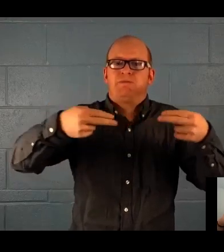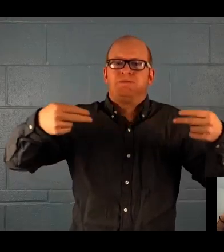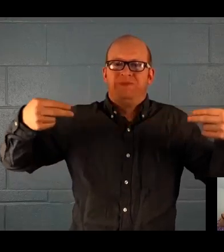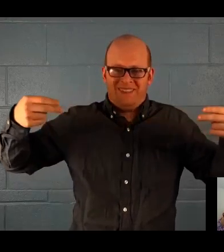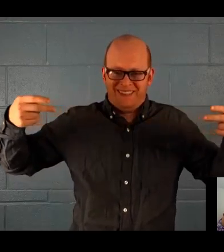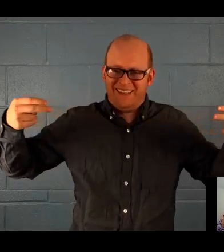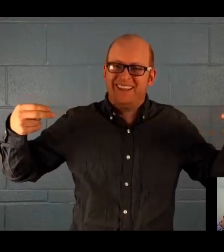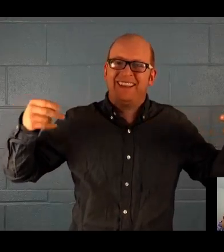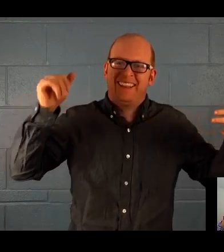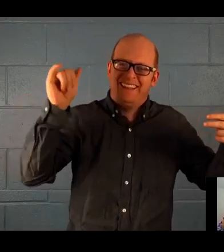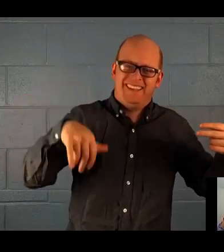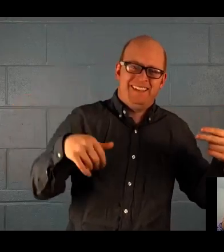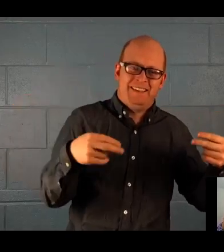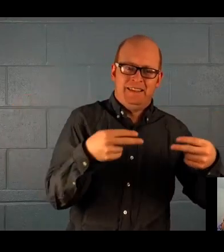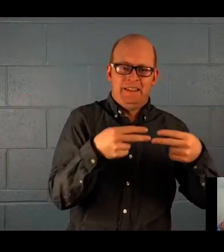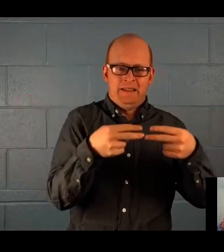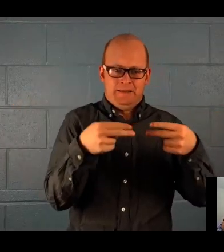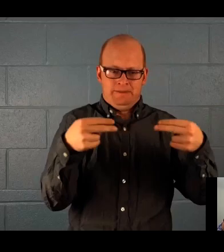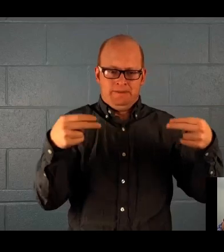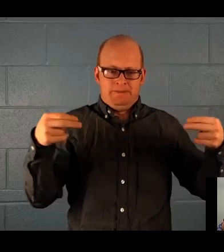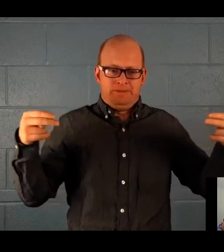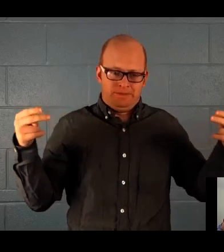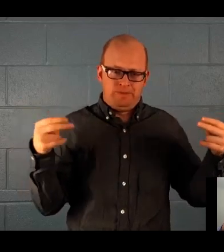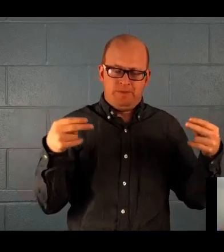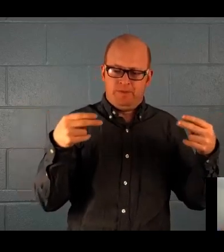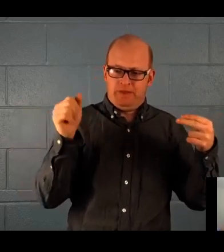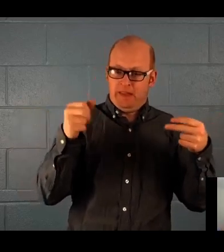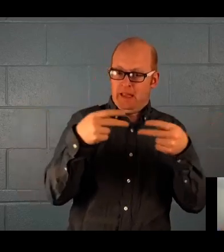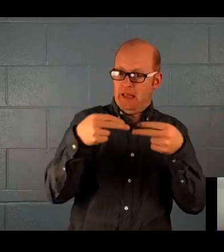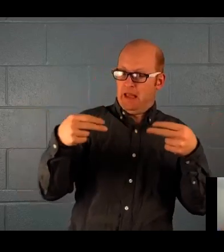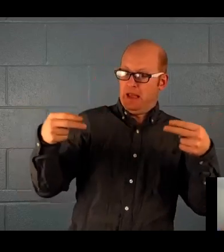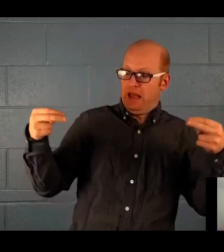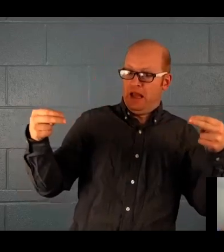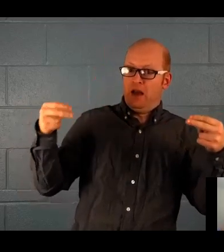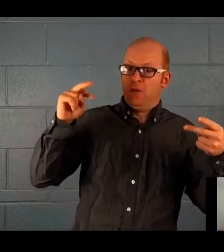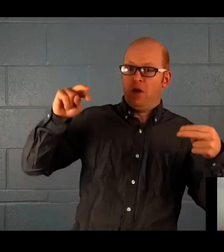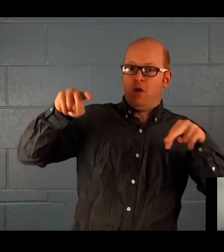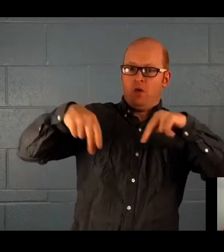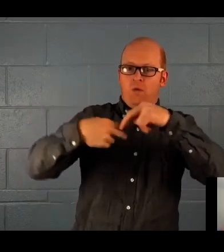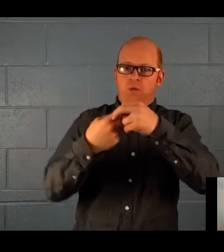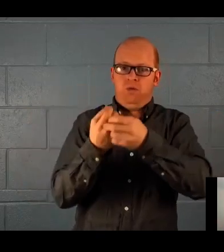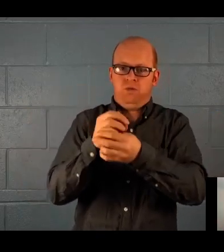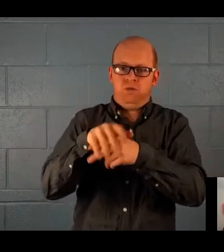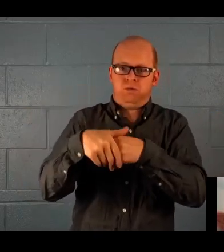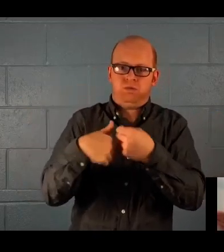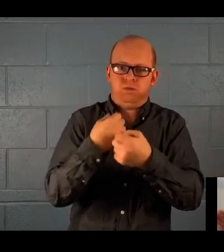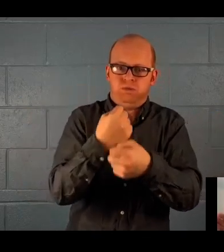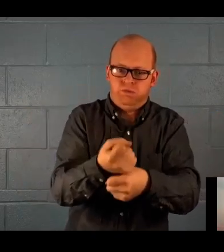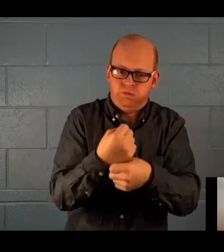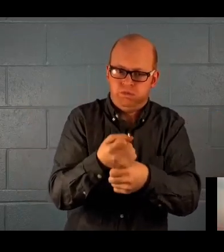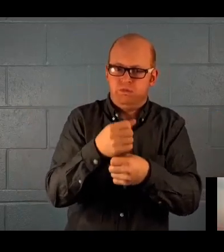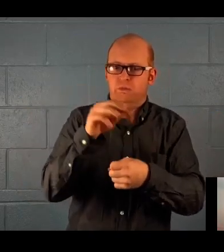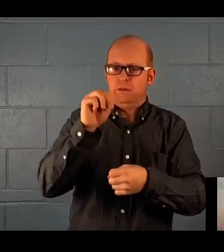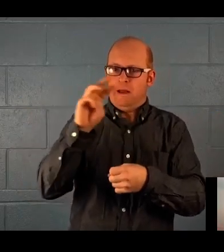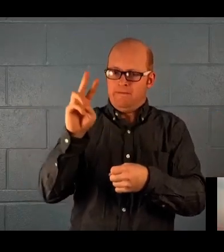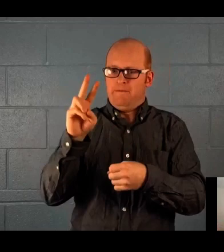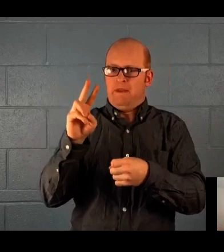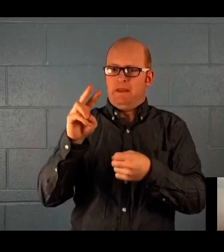they can find each other via a region of overlap, and then go on to form the full length myosin VIIA gene.